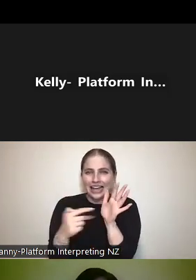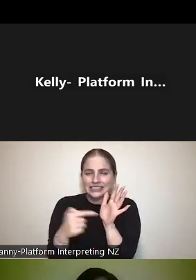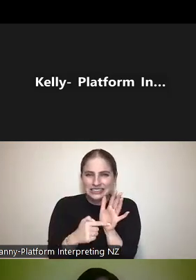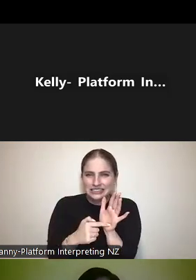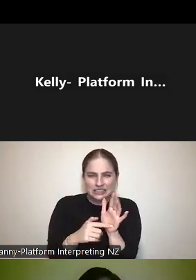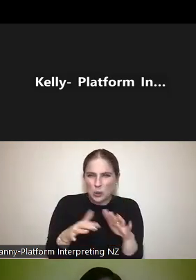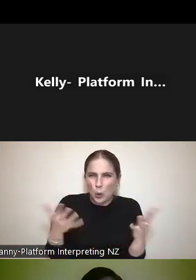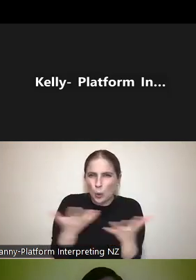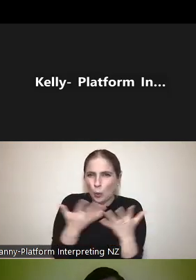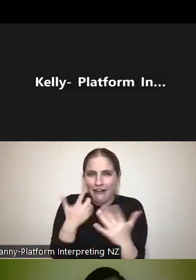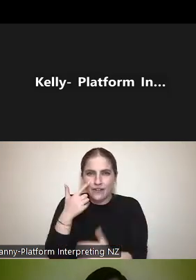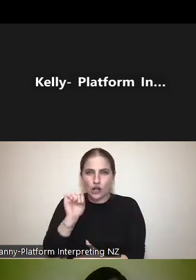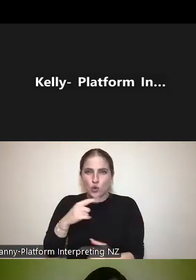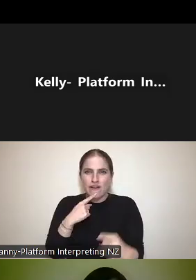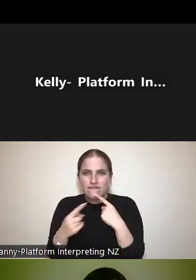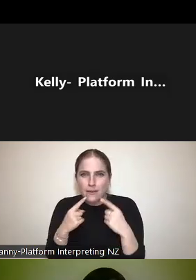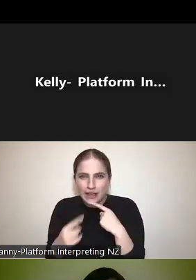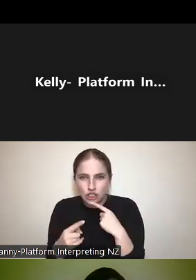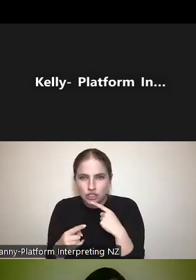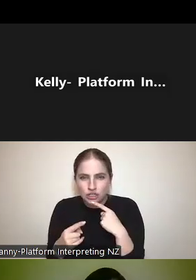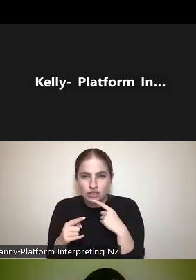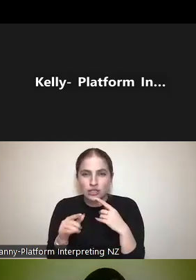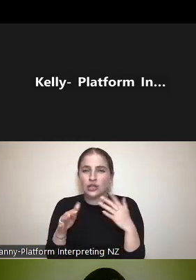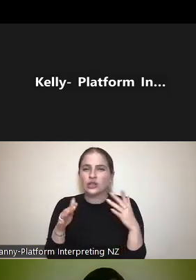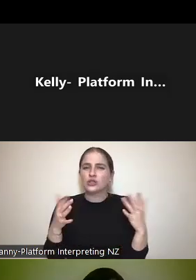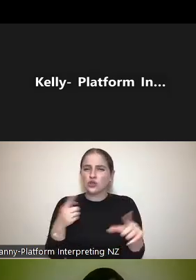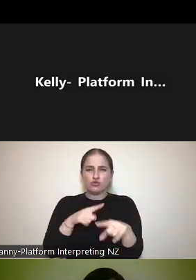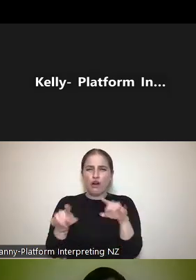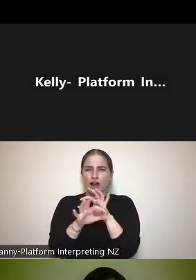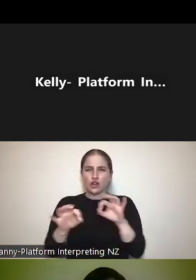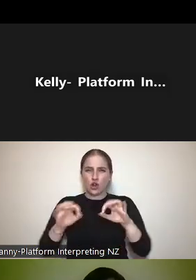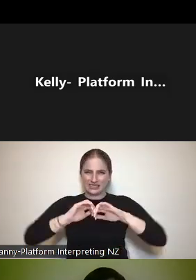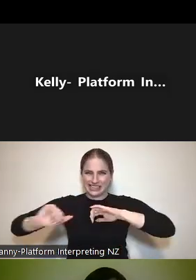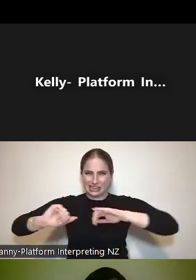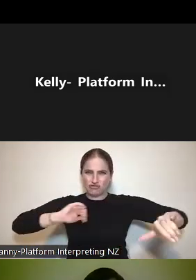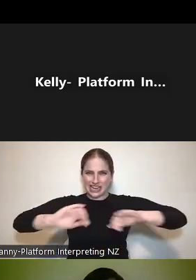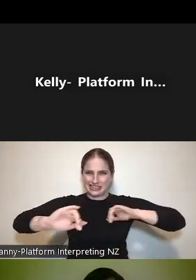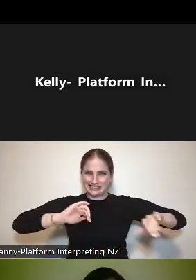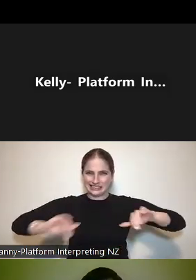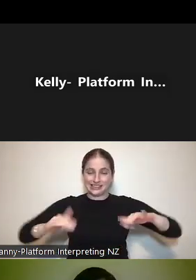So, avoid the temptation to segregate your accessibility info into specific